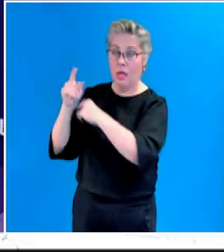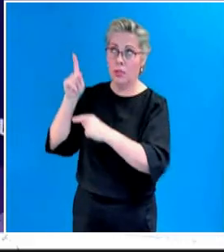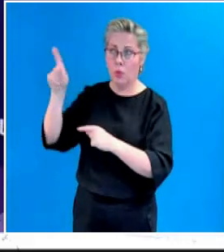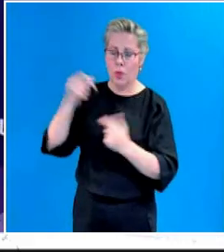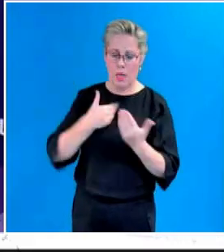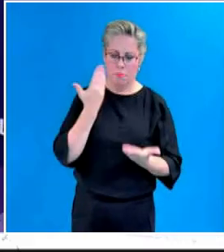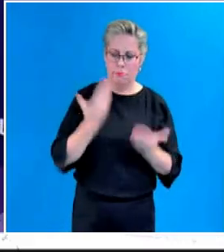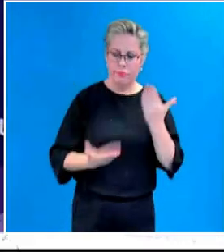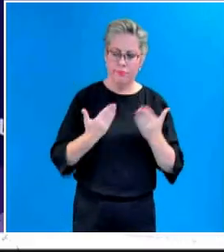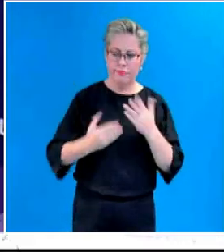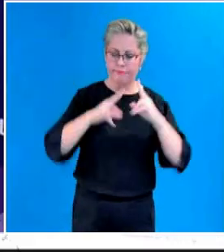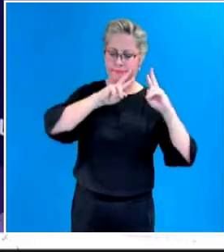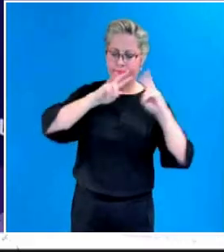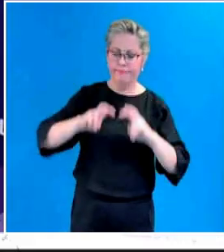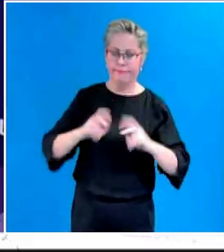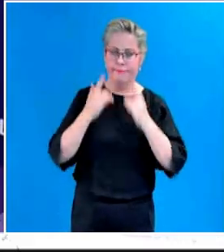any members of the panel.